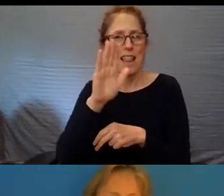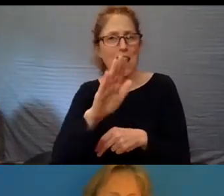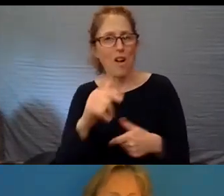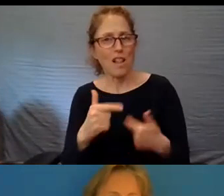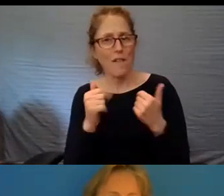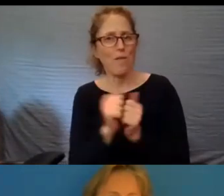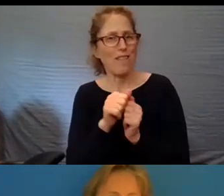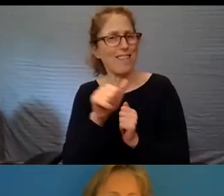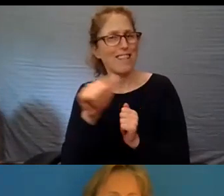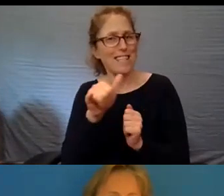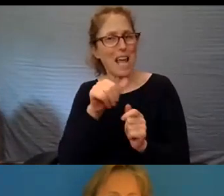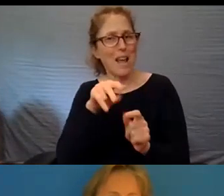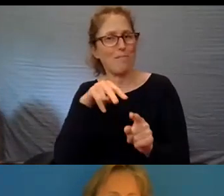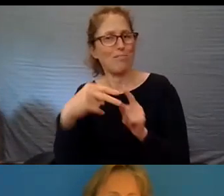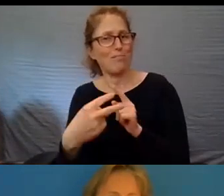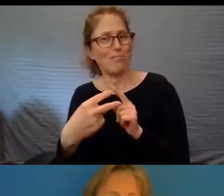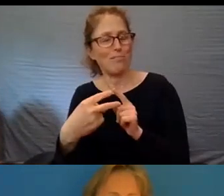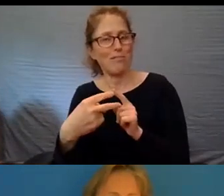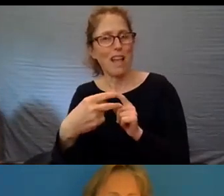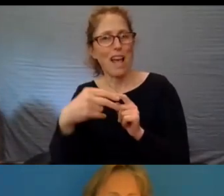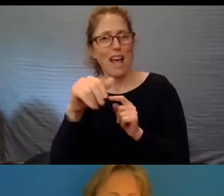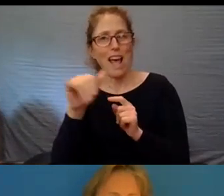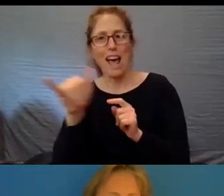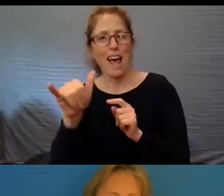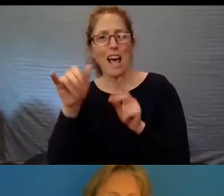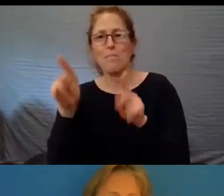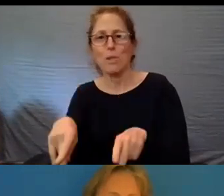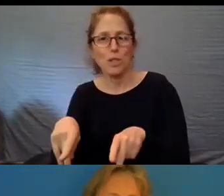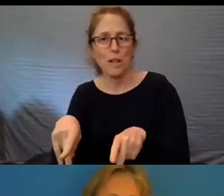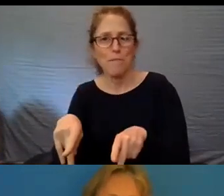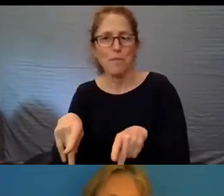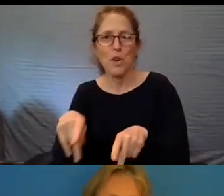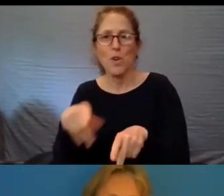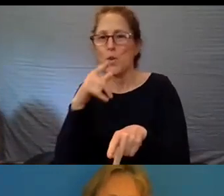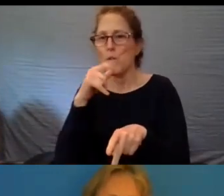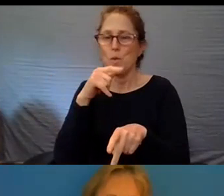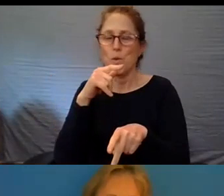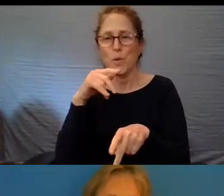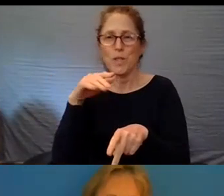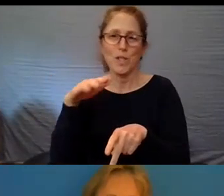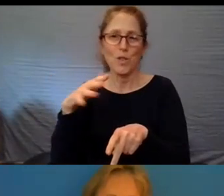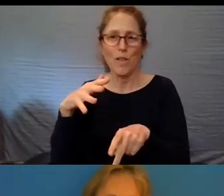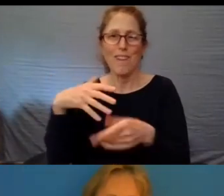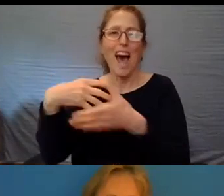same kind of grim outlook as someone who is sort of on the outside looking in?